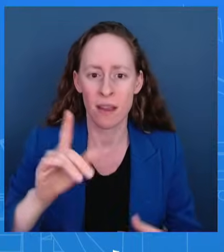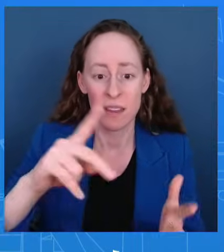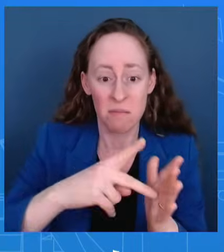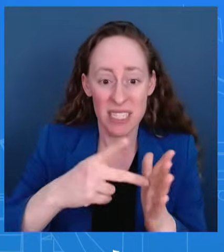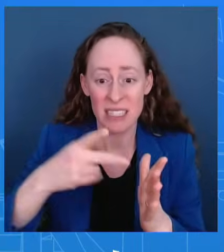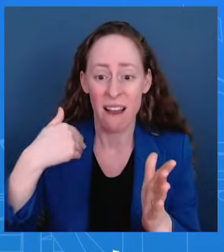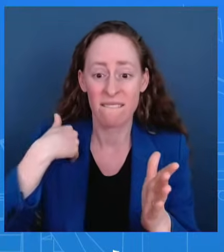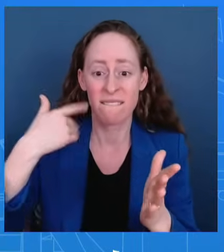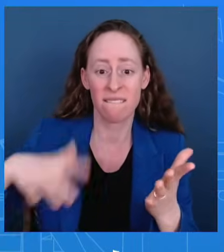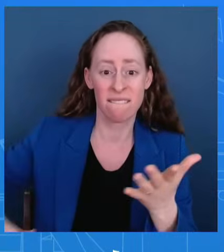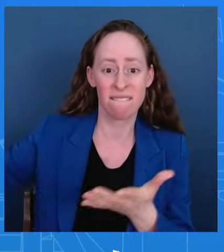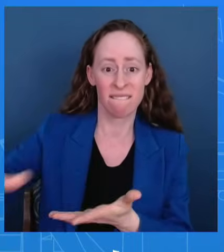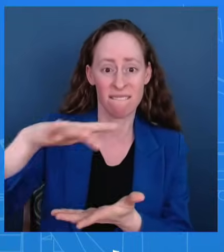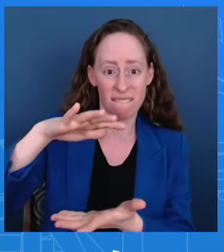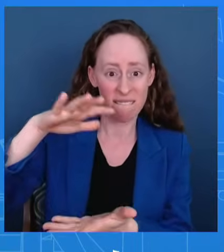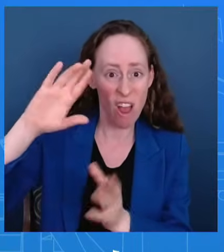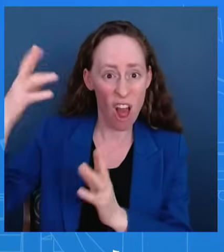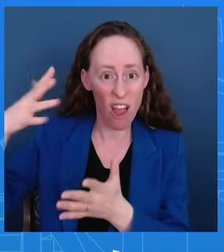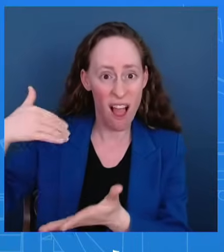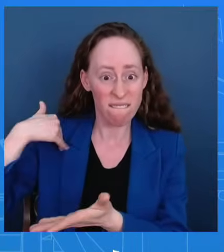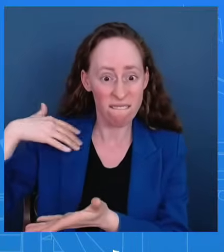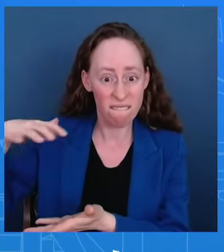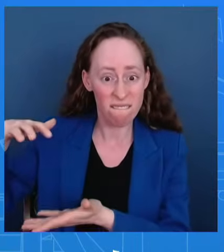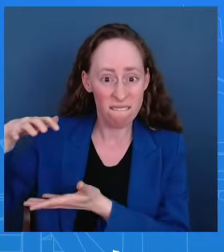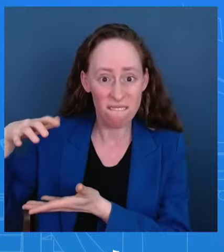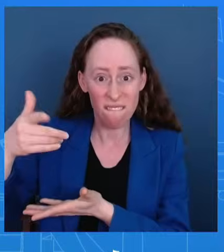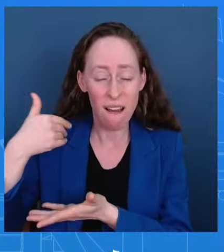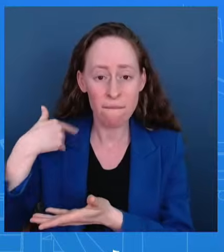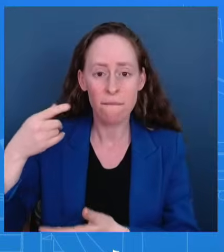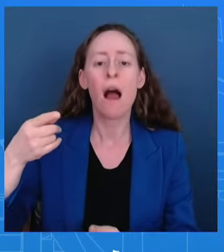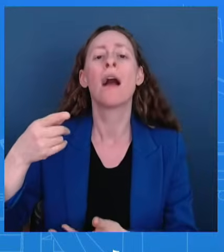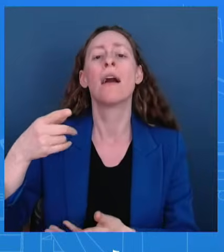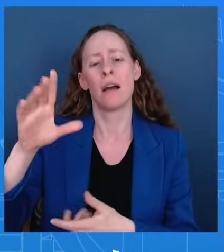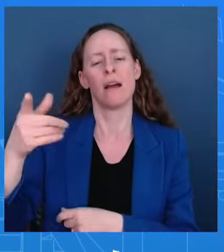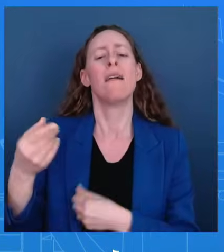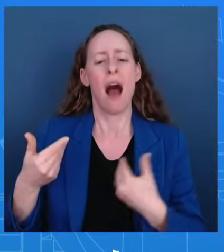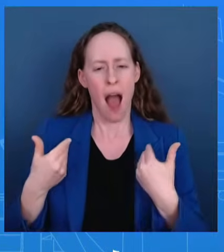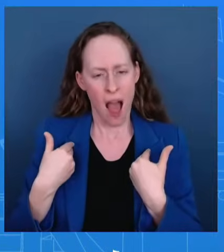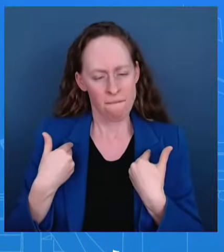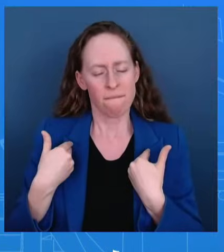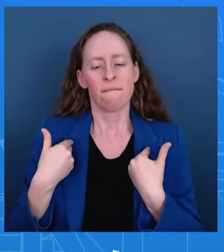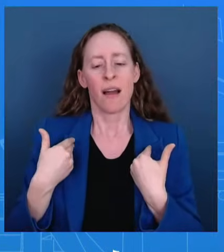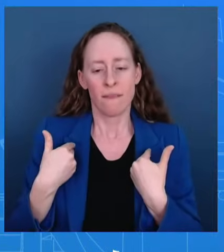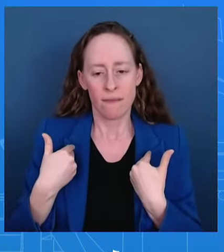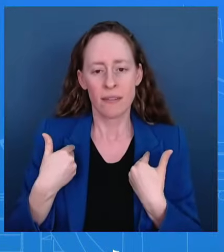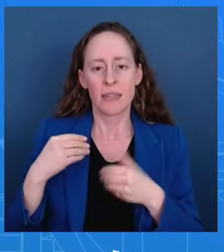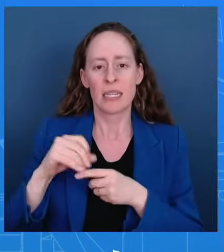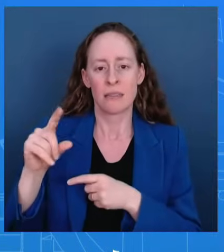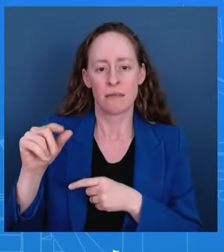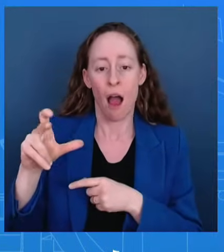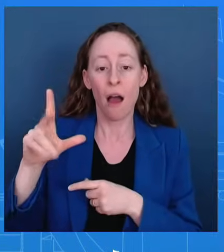and more capabilities continue to go. I won't get into the details of that for their own operational security. But I did- -- I guess I didn't really answer your question, though,